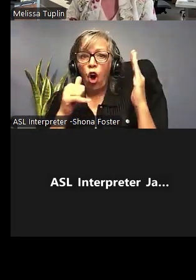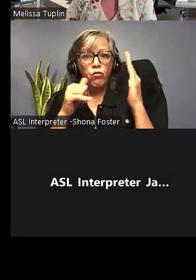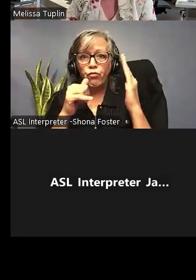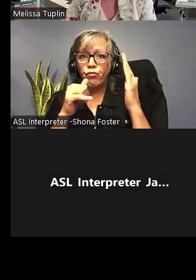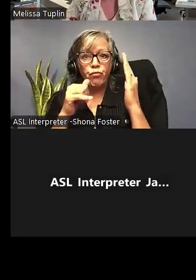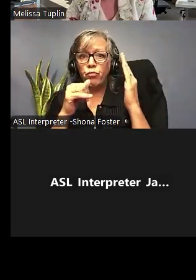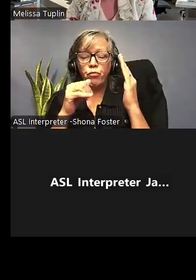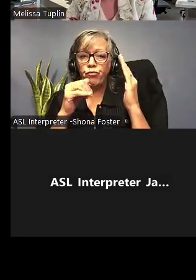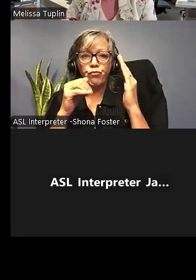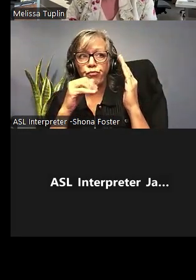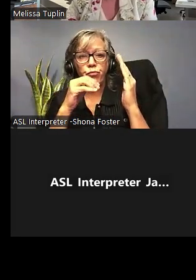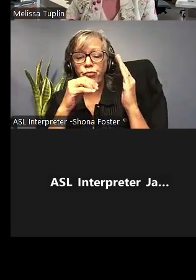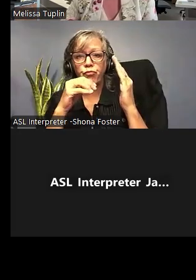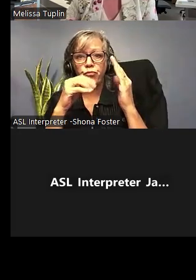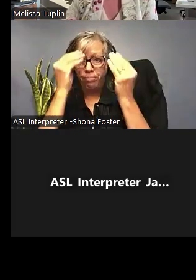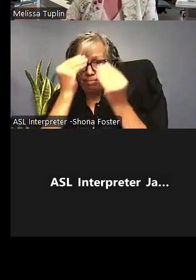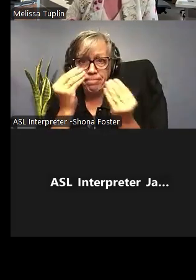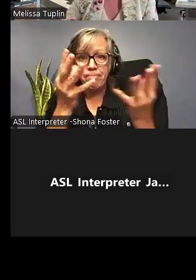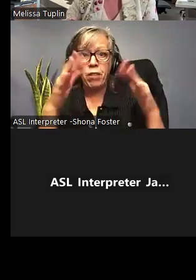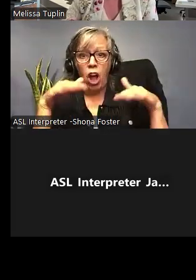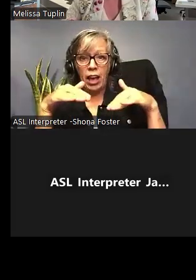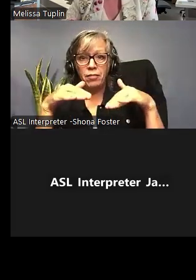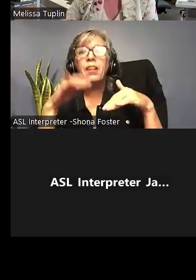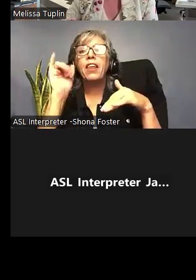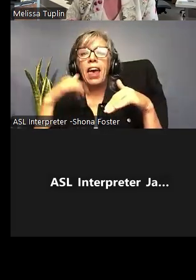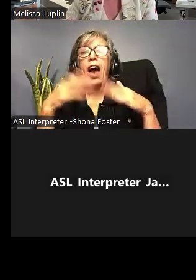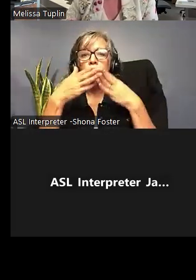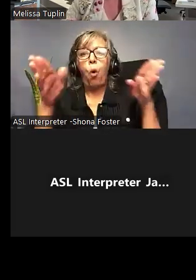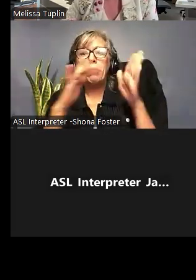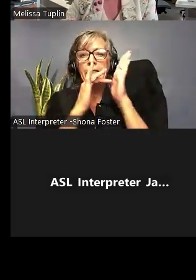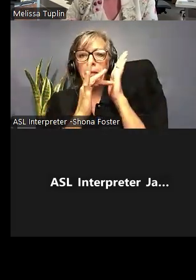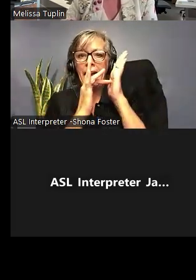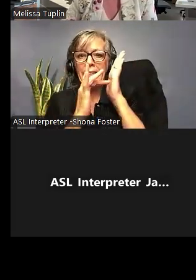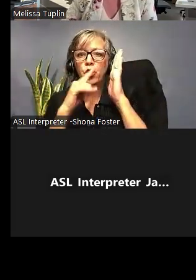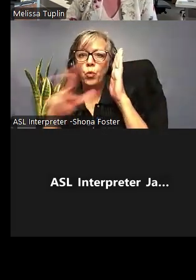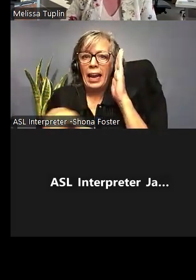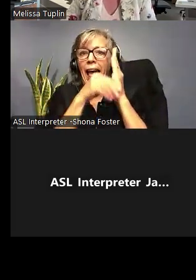want to highlight for the committee, the Open Space section is available to include that. It